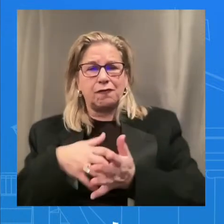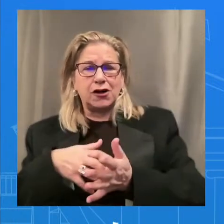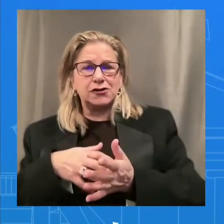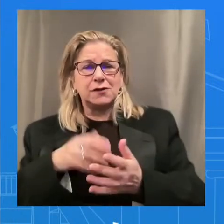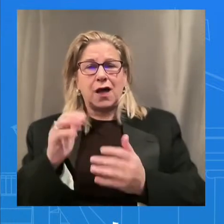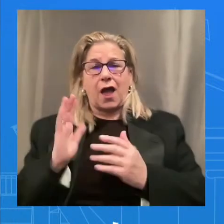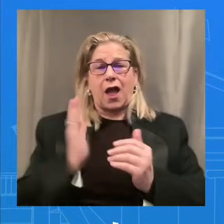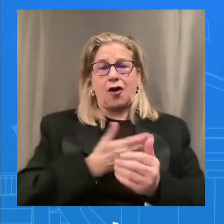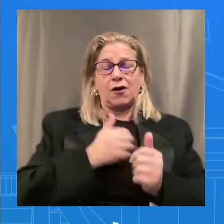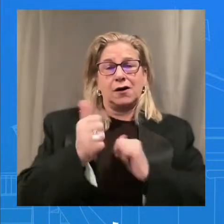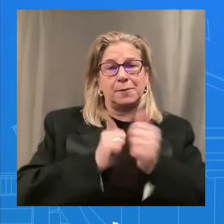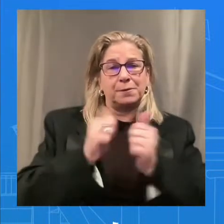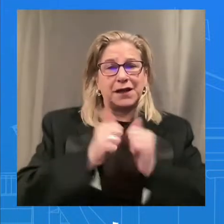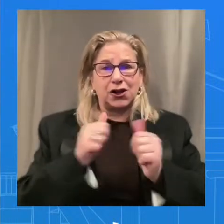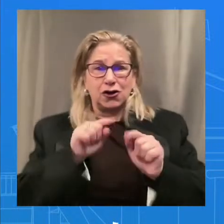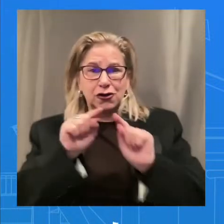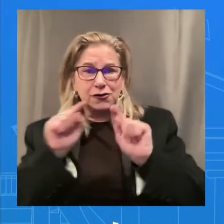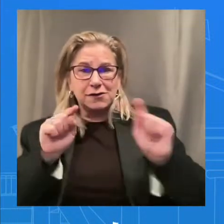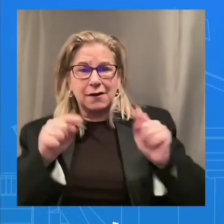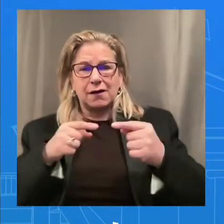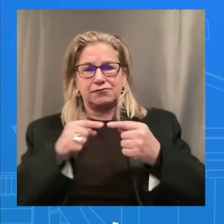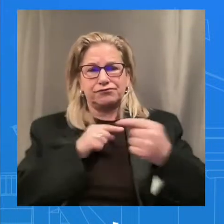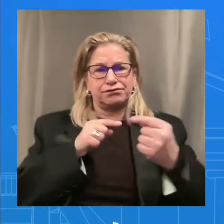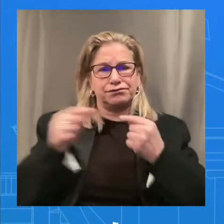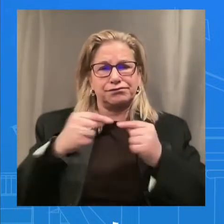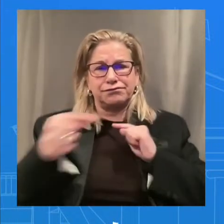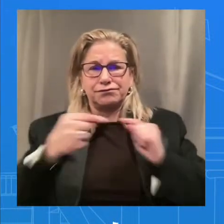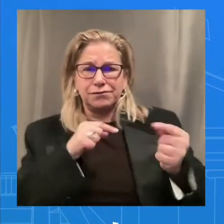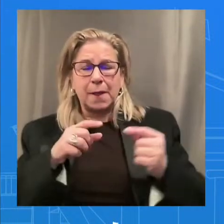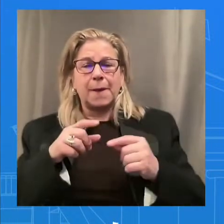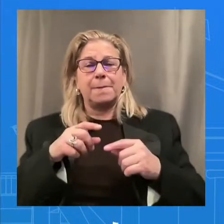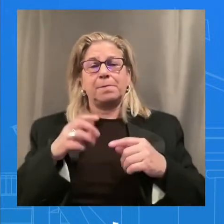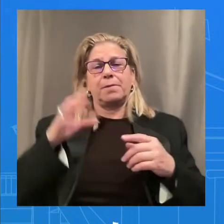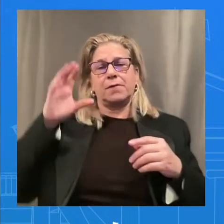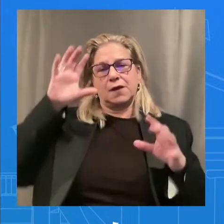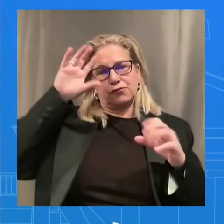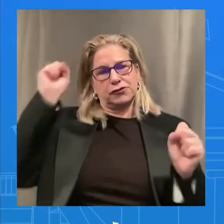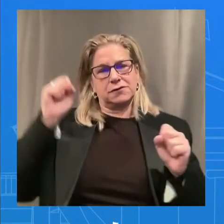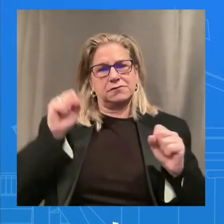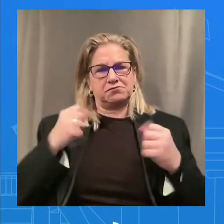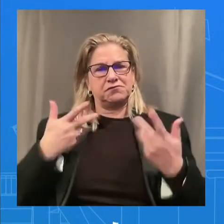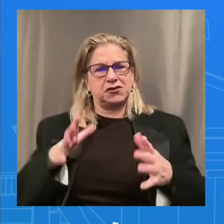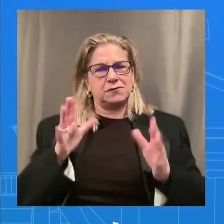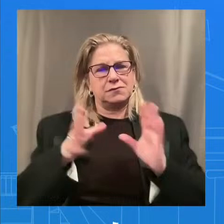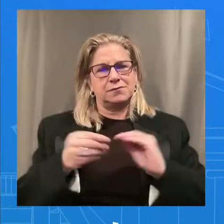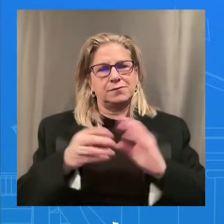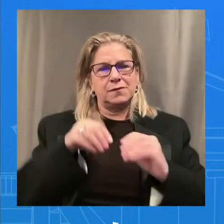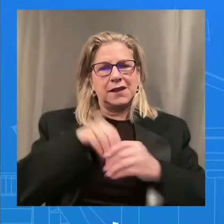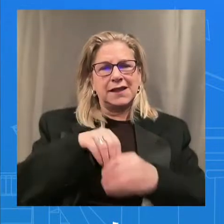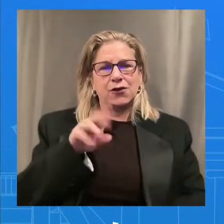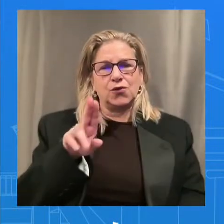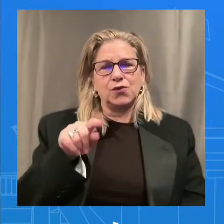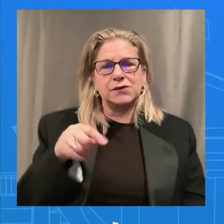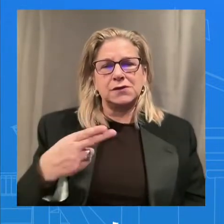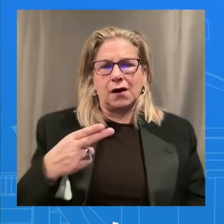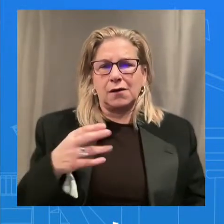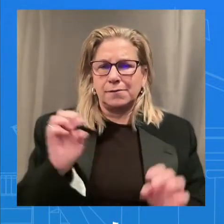the challenges of this world in a period of profound transition and change. The post-Cold War era had ended.